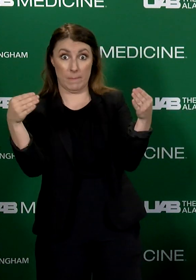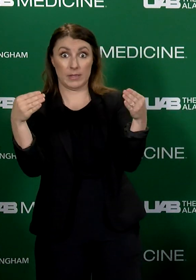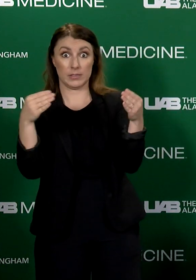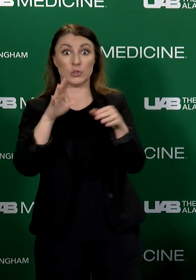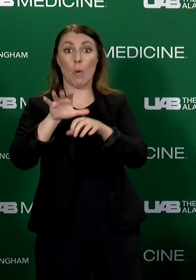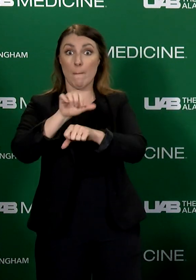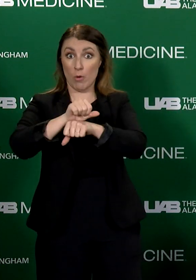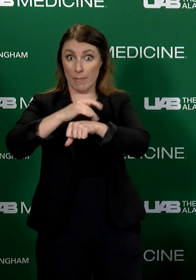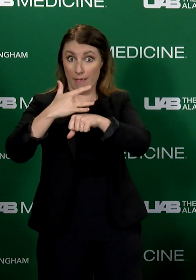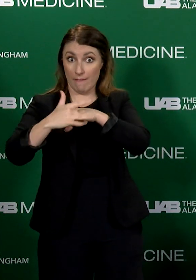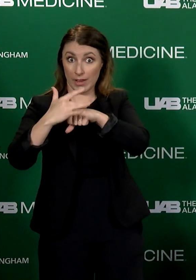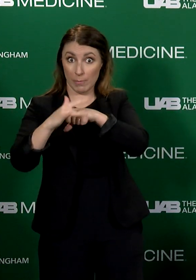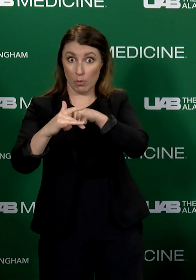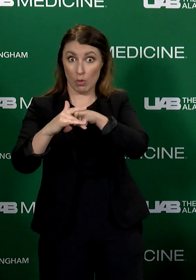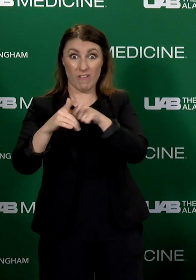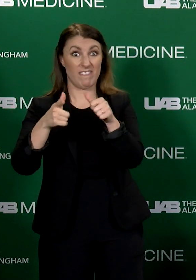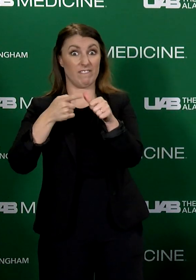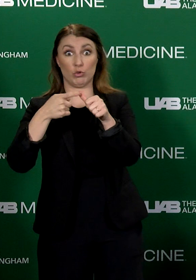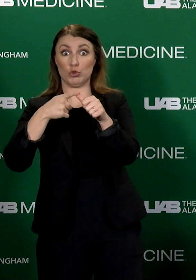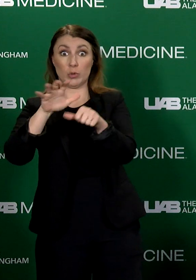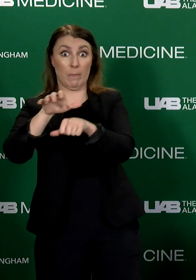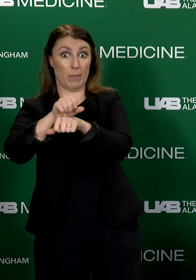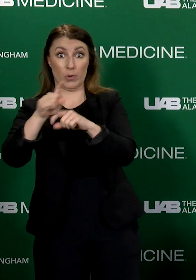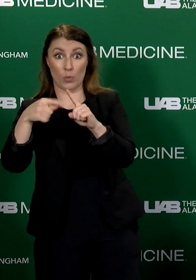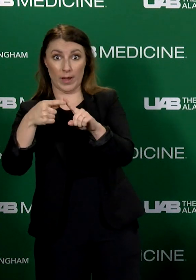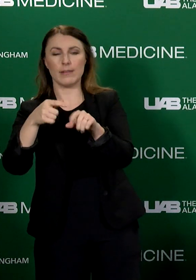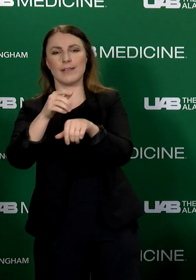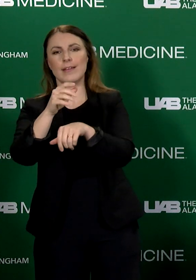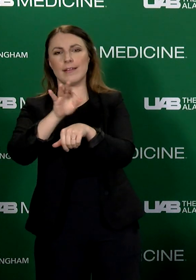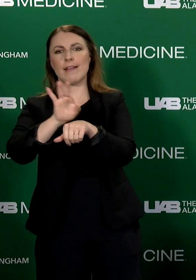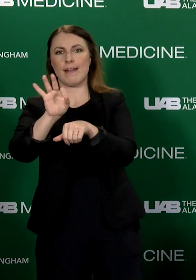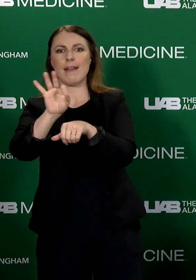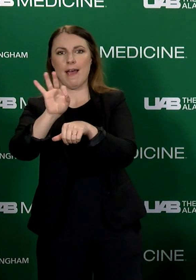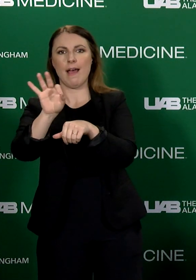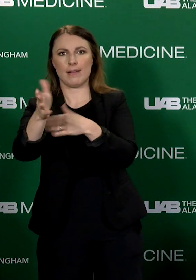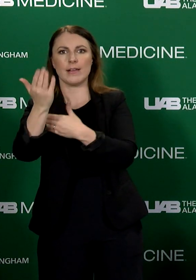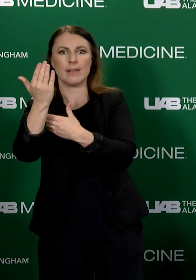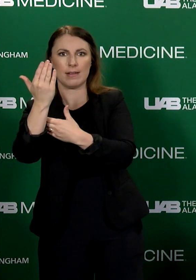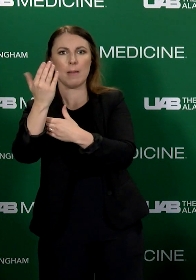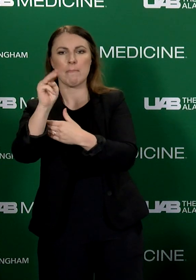available the first one at 9:00 a.m. on Monday morning that's March 23rd our